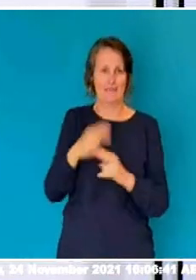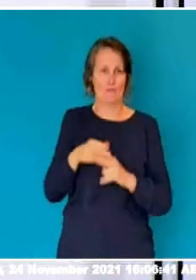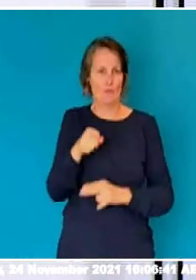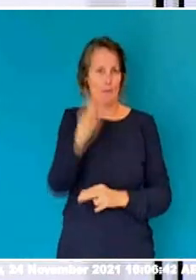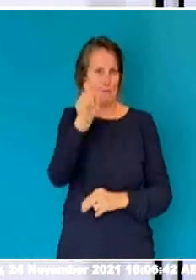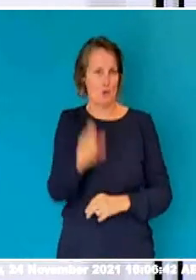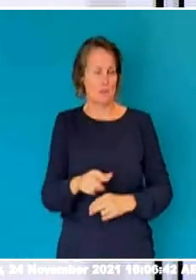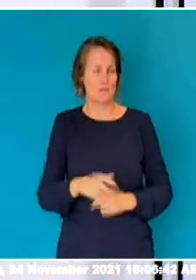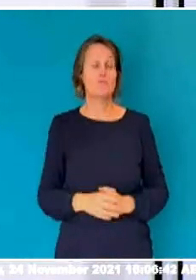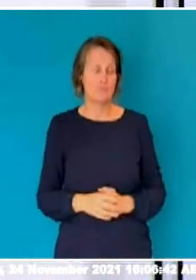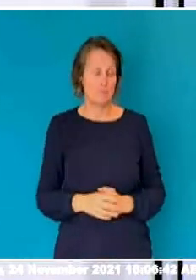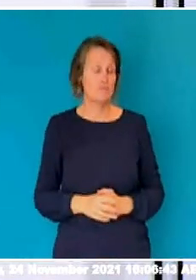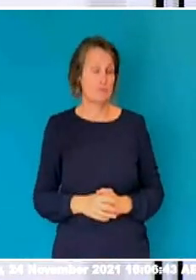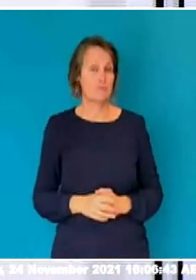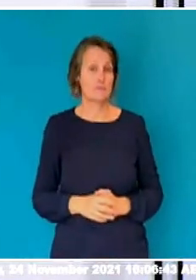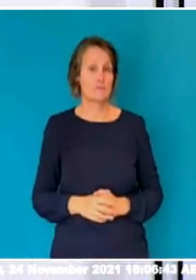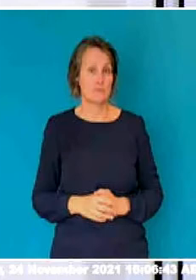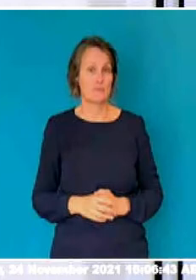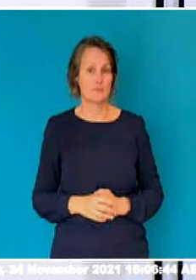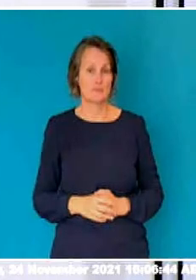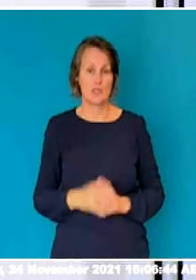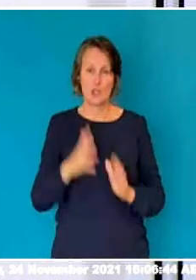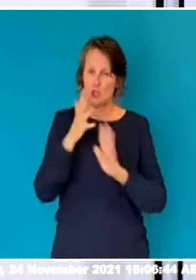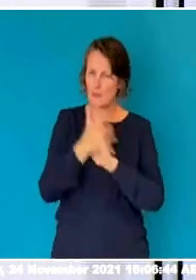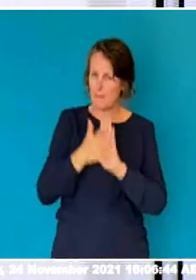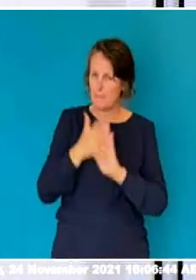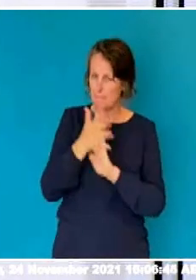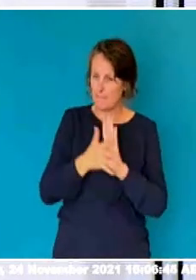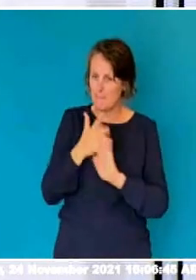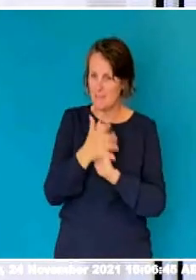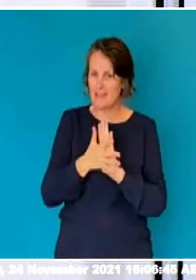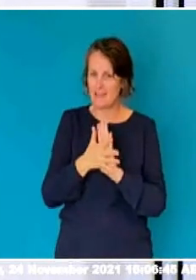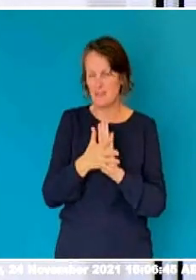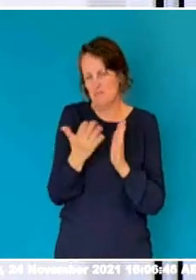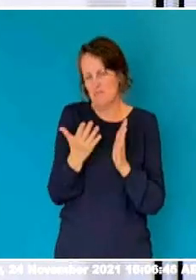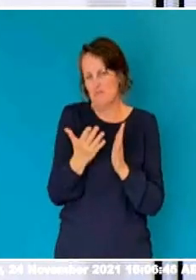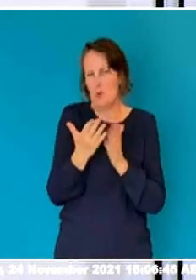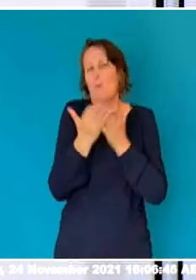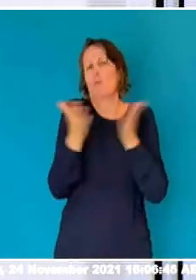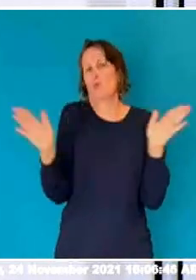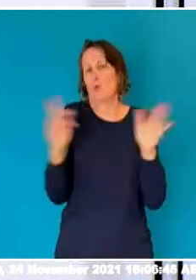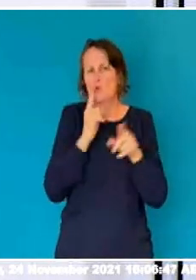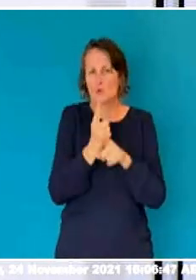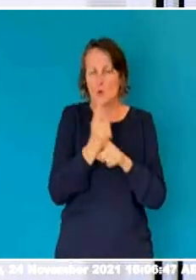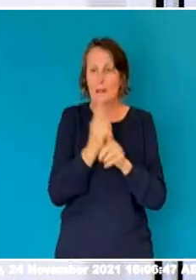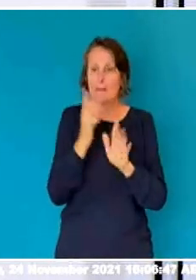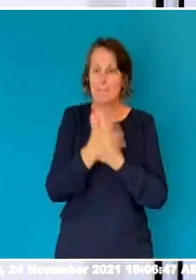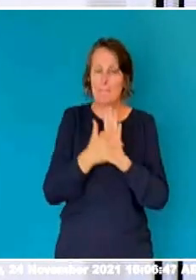Am I correct in understanding that that, in broad brush, is how Australia